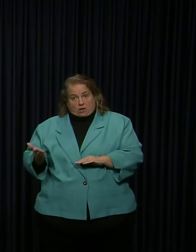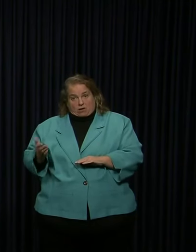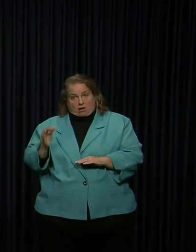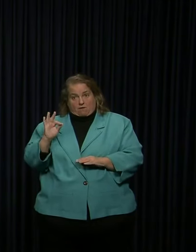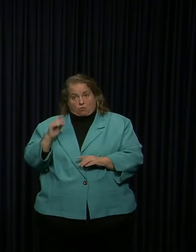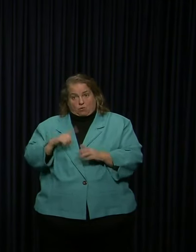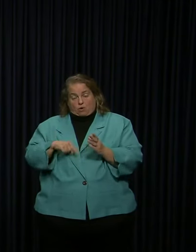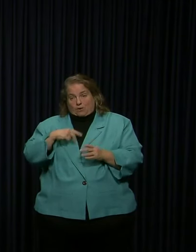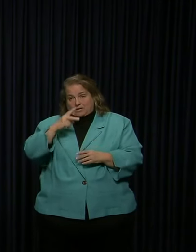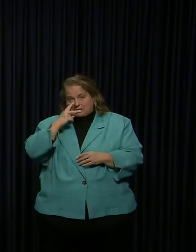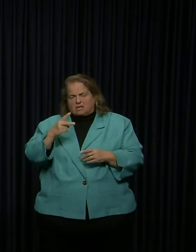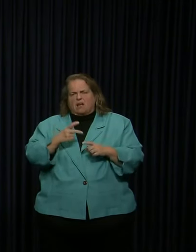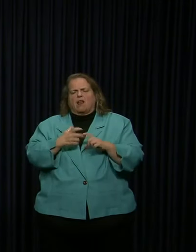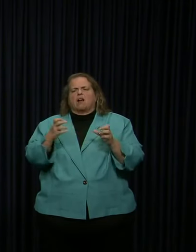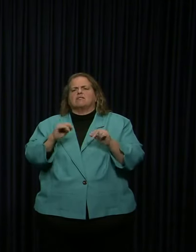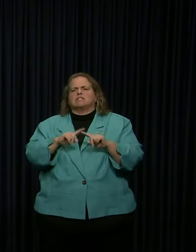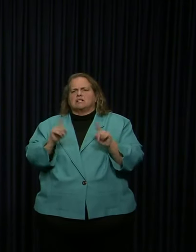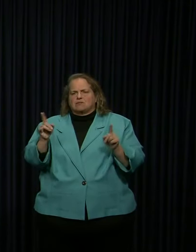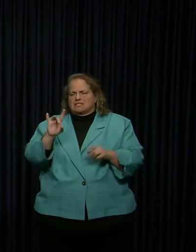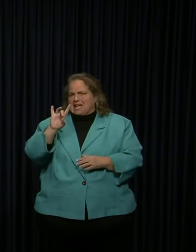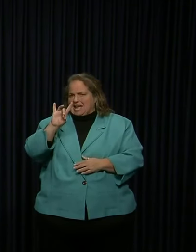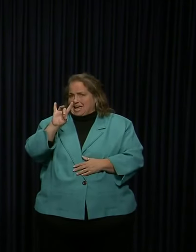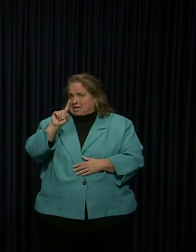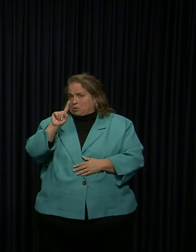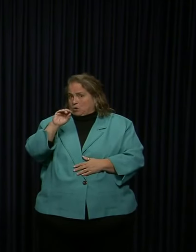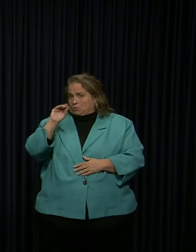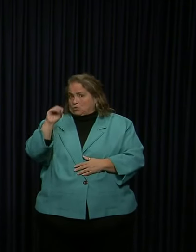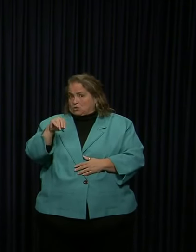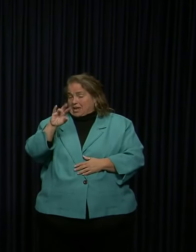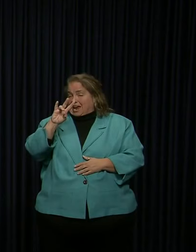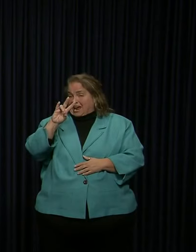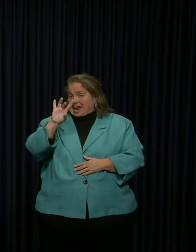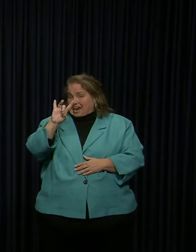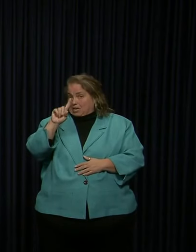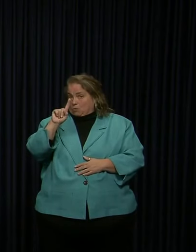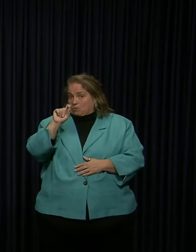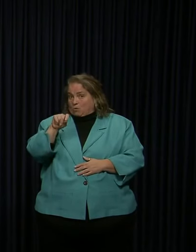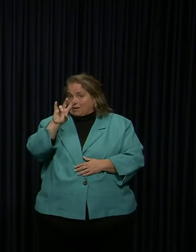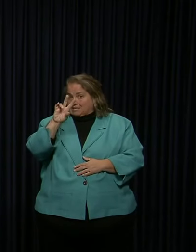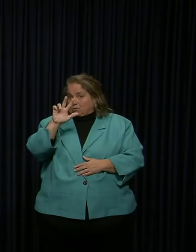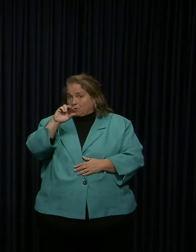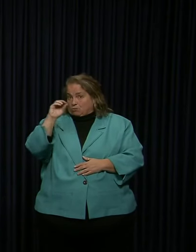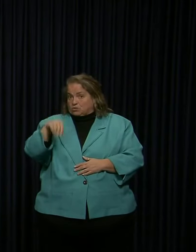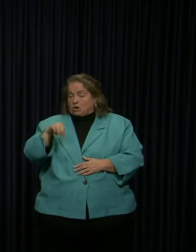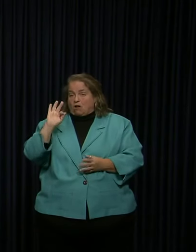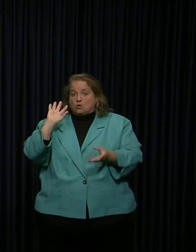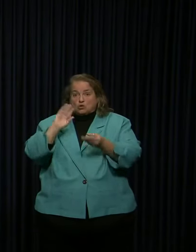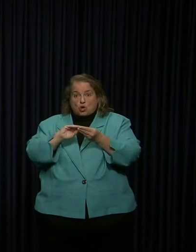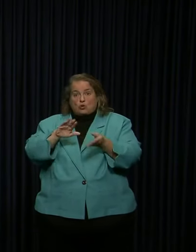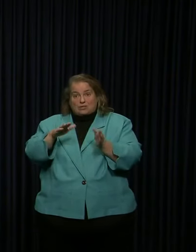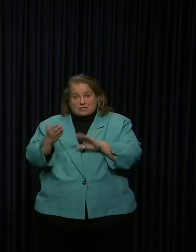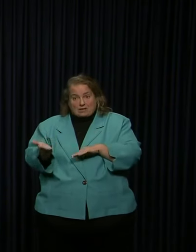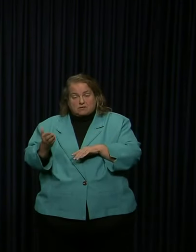98-POINT UWE% NON-HISPANIC, AND